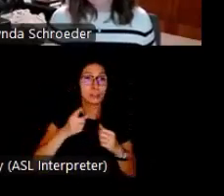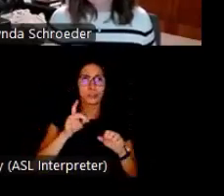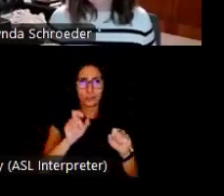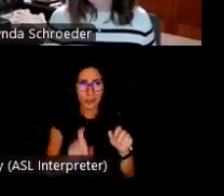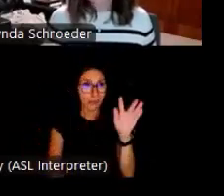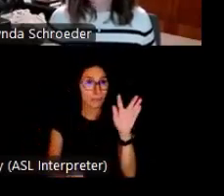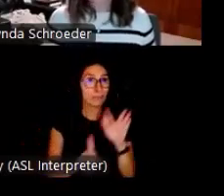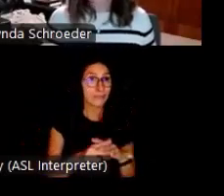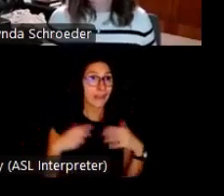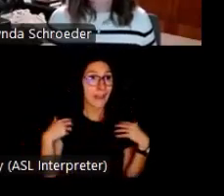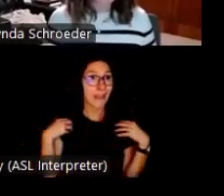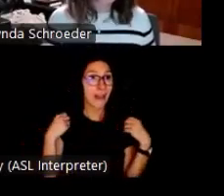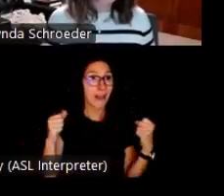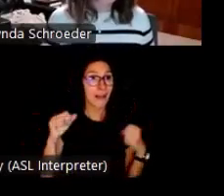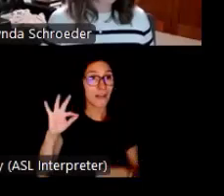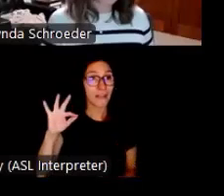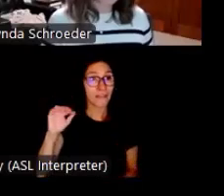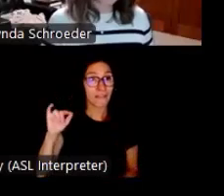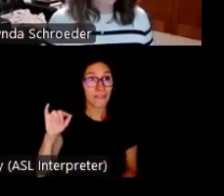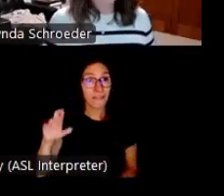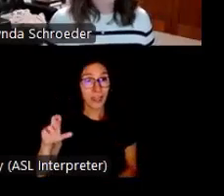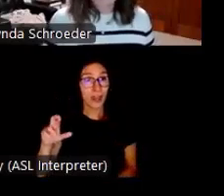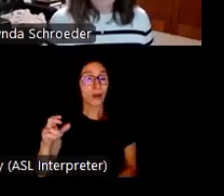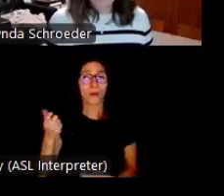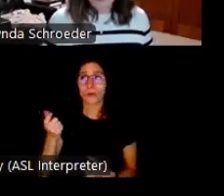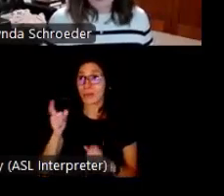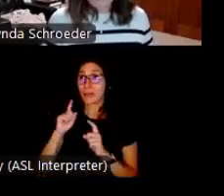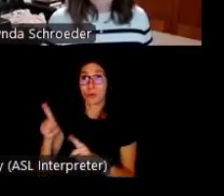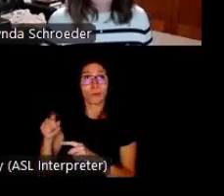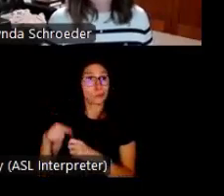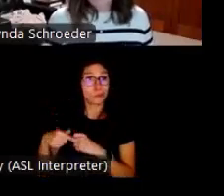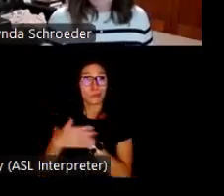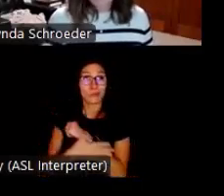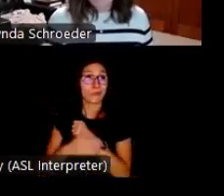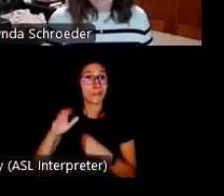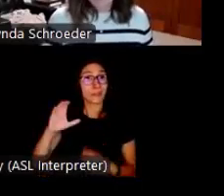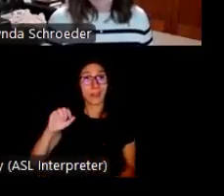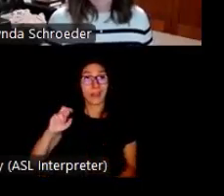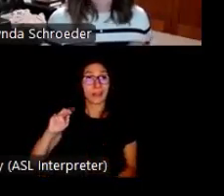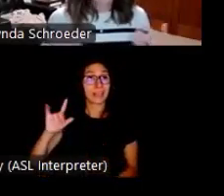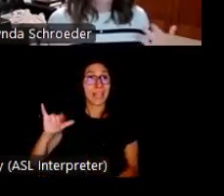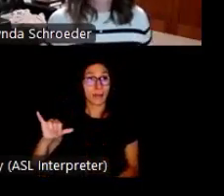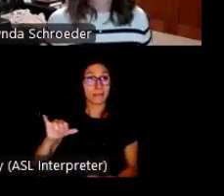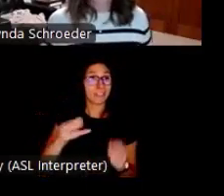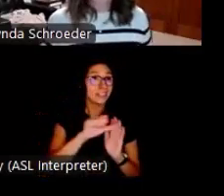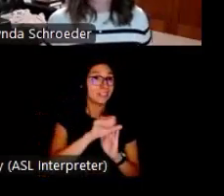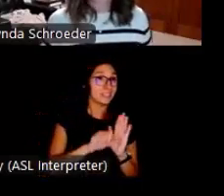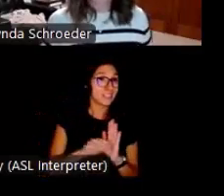In rural communities, you can go to the county fair, the state fair, share at a booth.